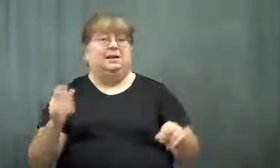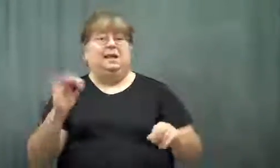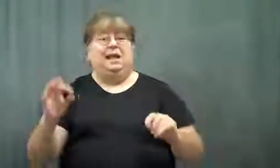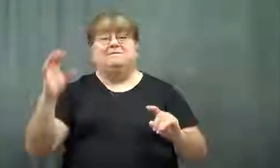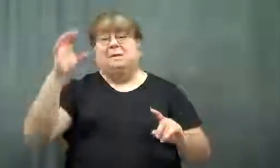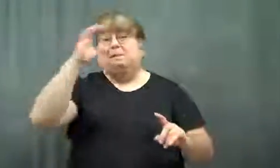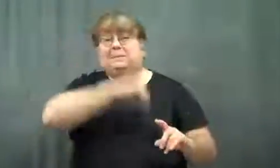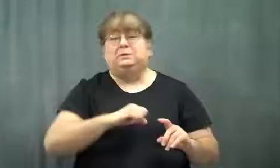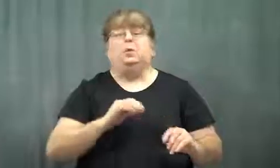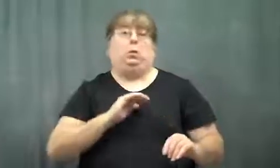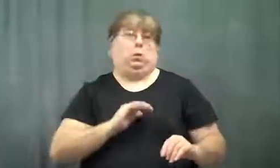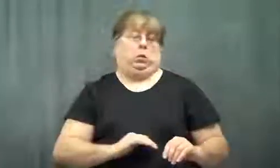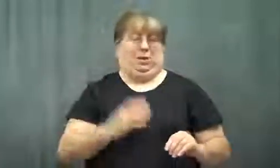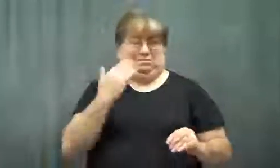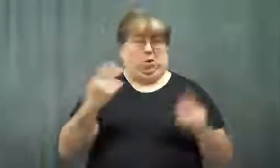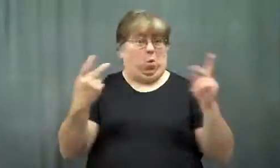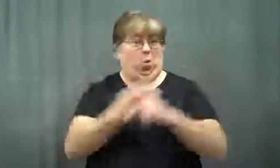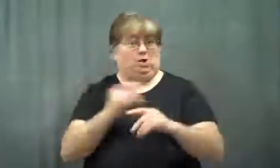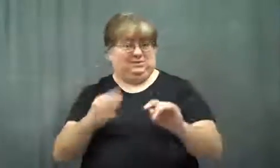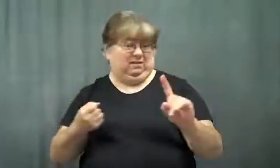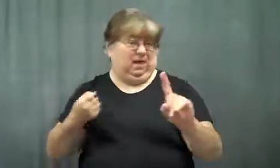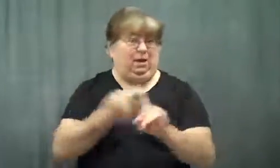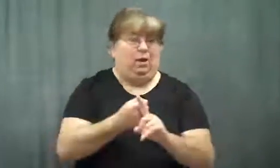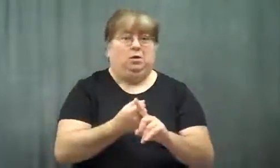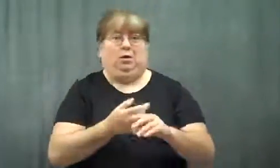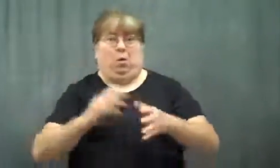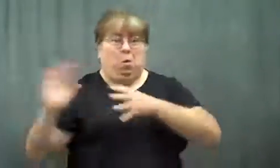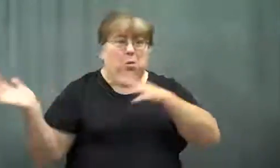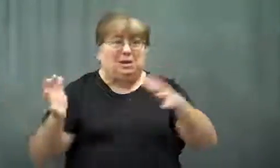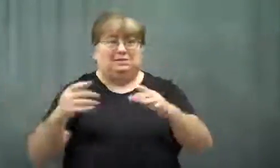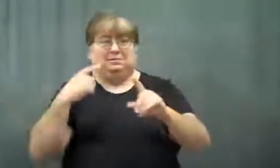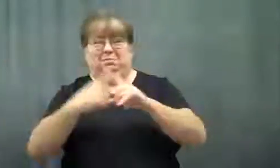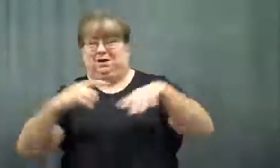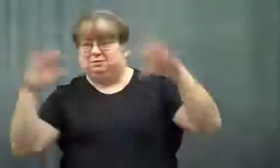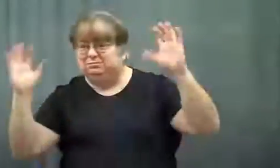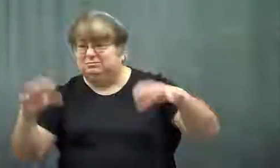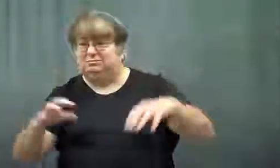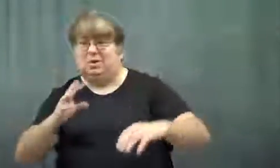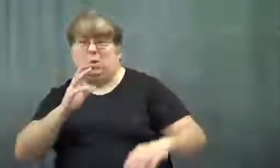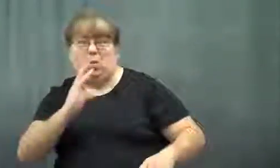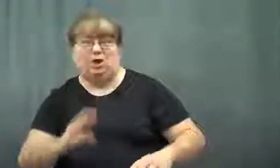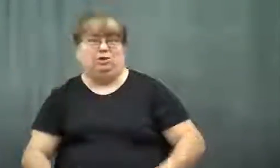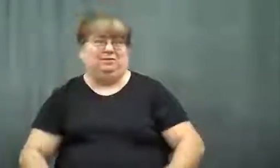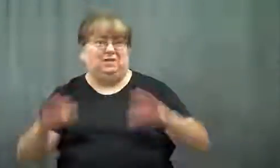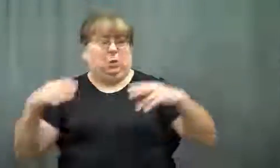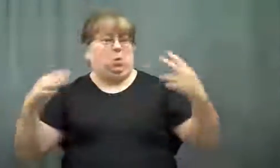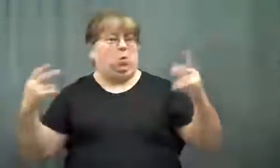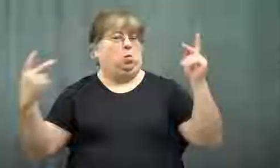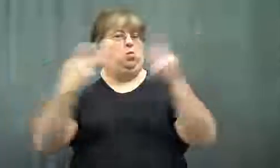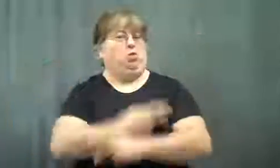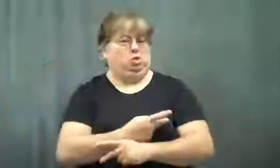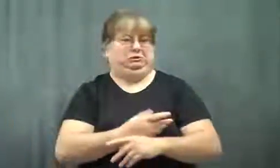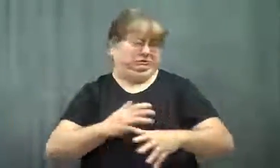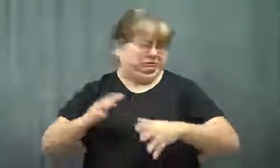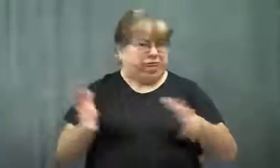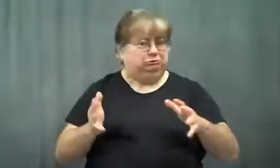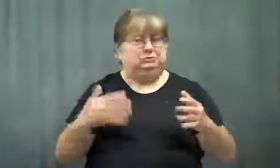If it misses it would be better, because if it hits, there would be winds, rain and flooding.